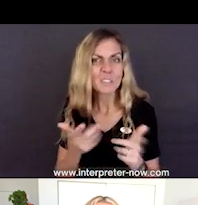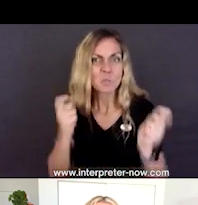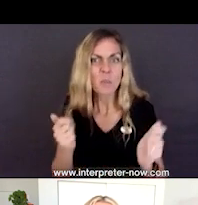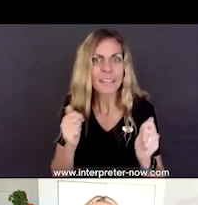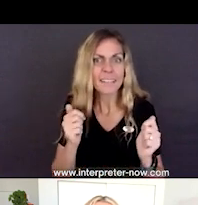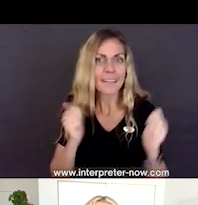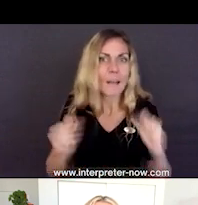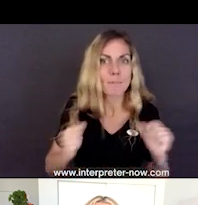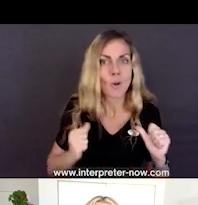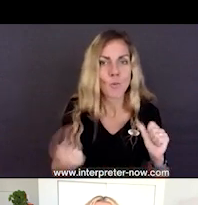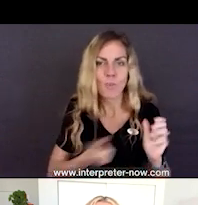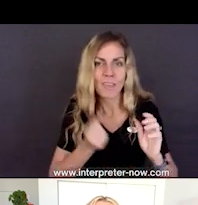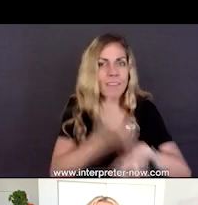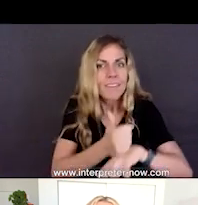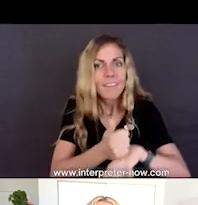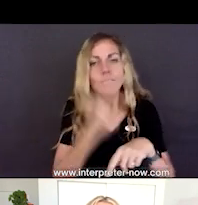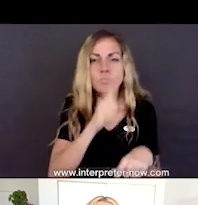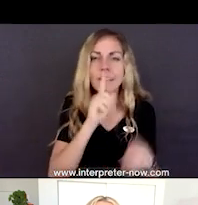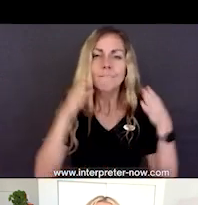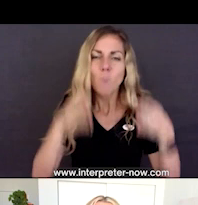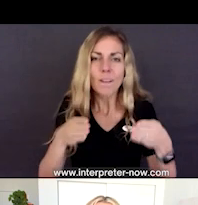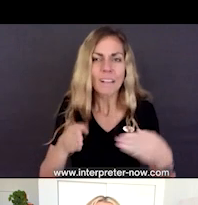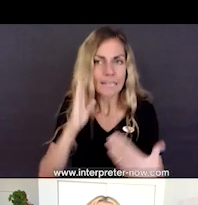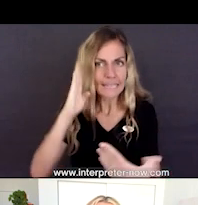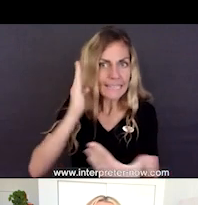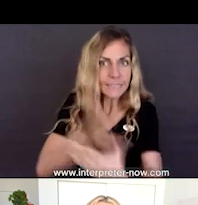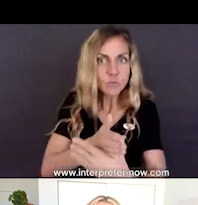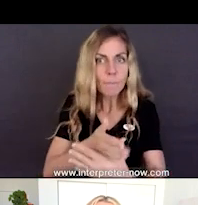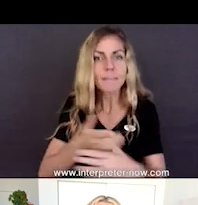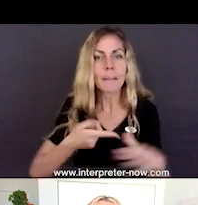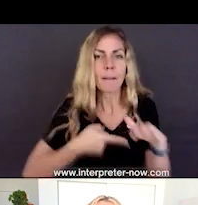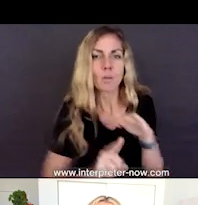threw together, to really focus on interrupting microaggressions specifically for LGBTQIA+